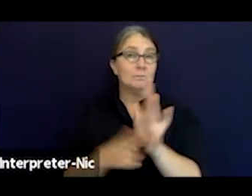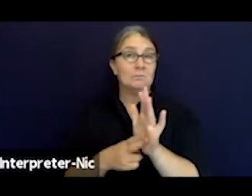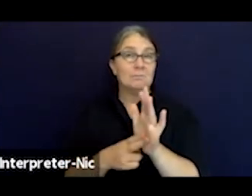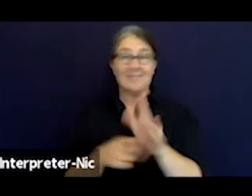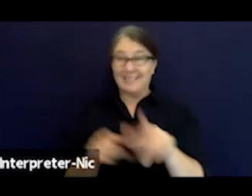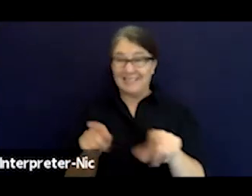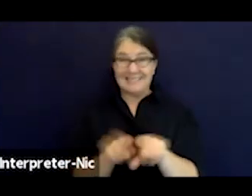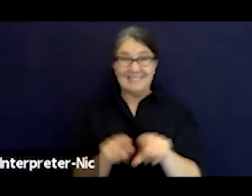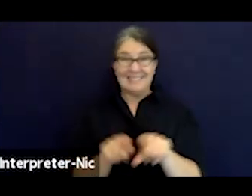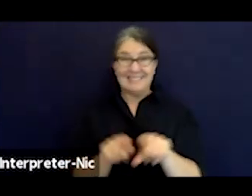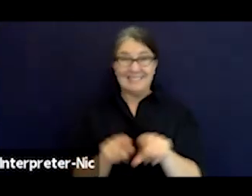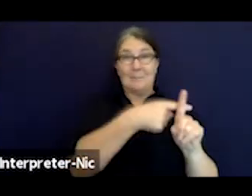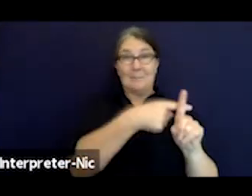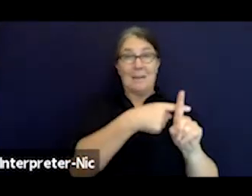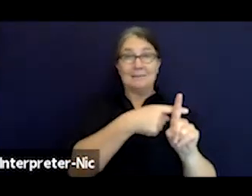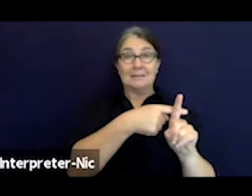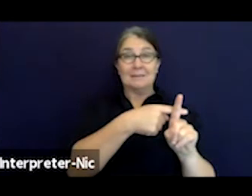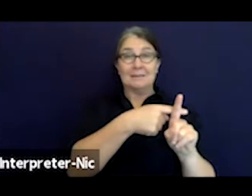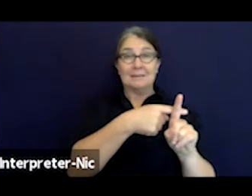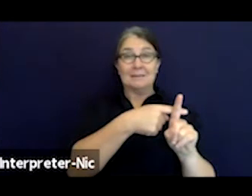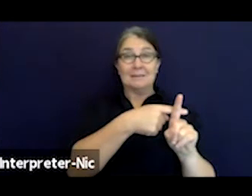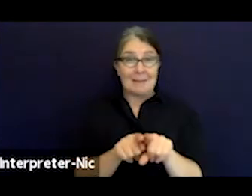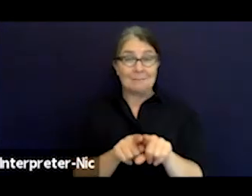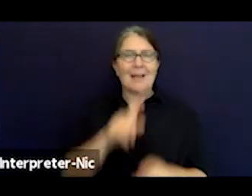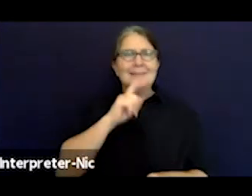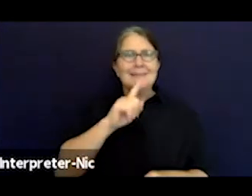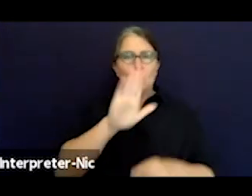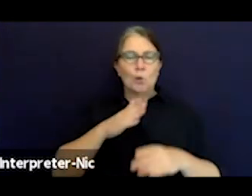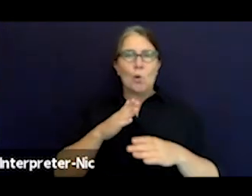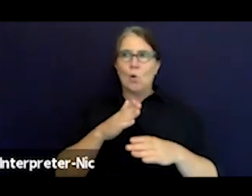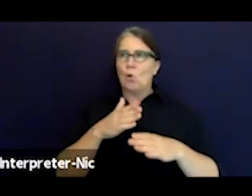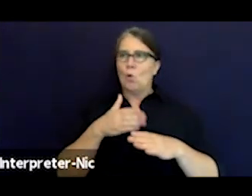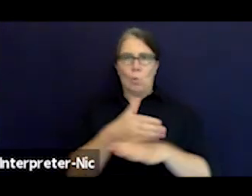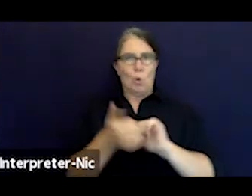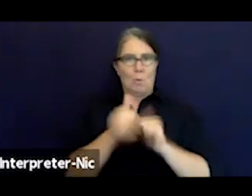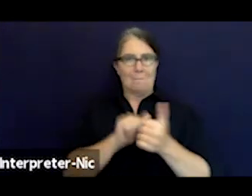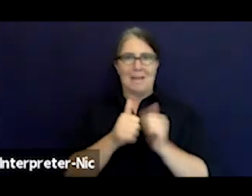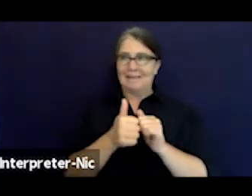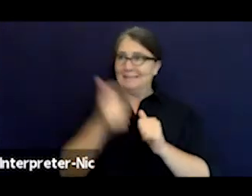Tell your instructor colleagues to look for the places where things don't go the way that